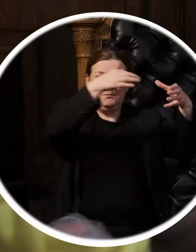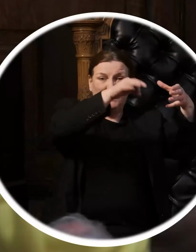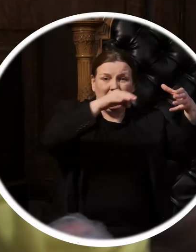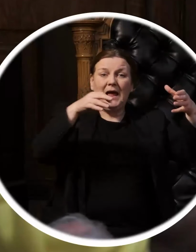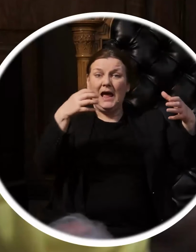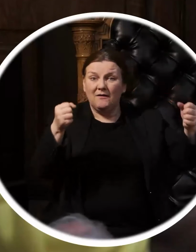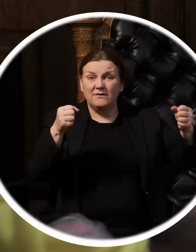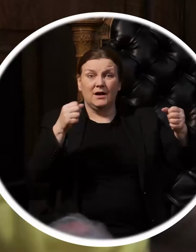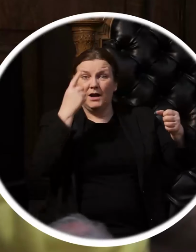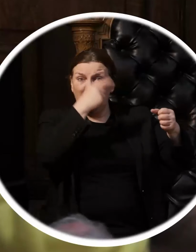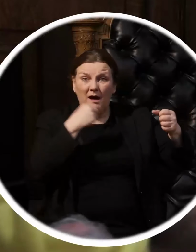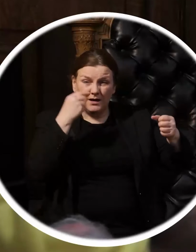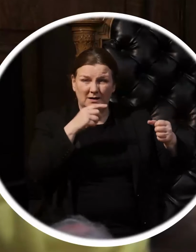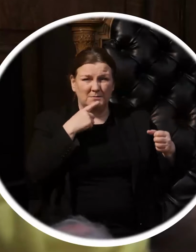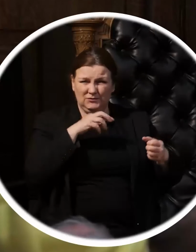something in them, maybe you could appreciate them.